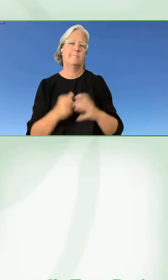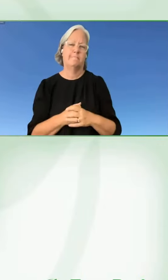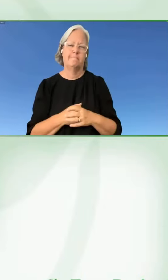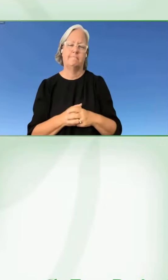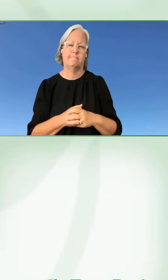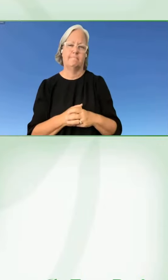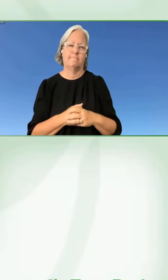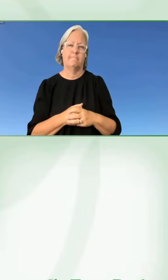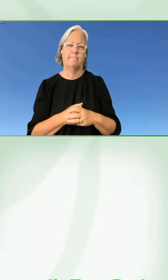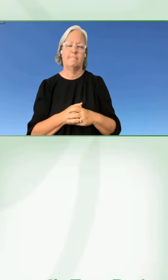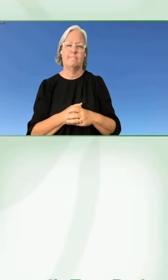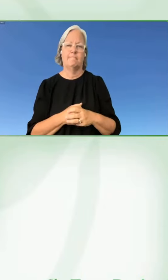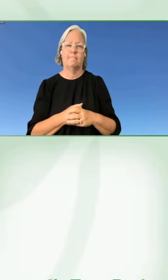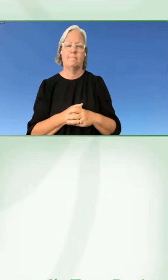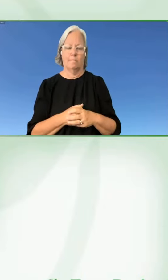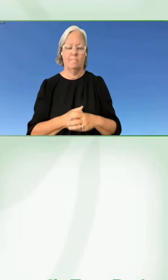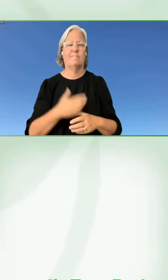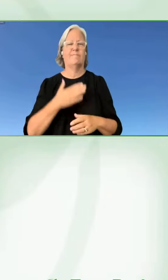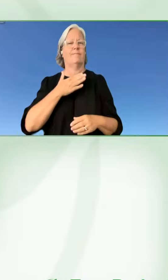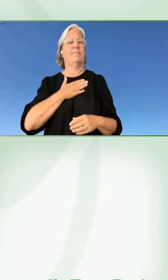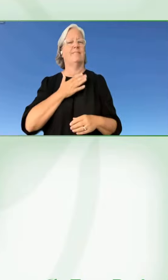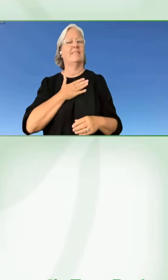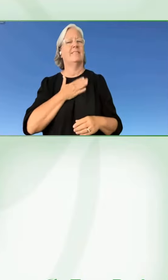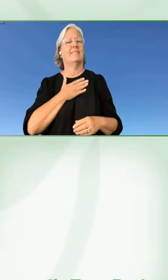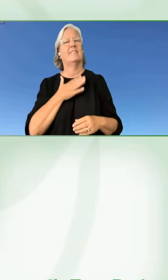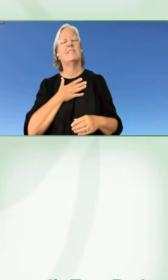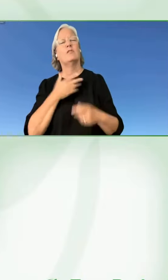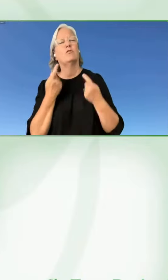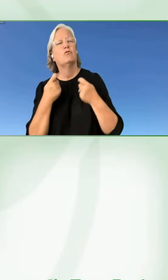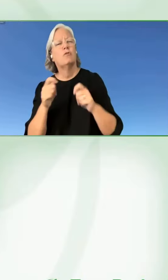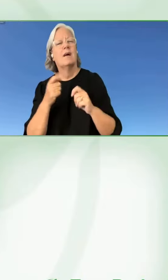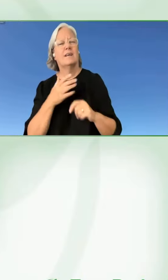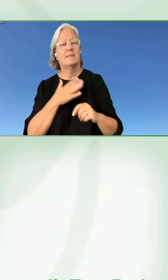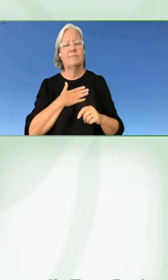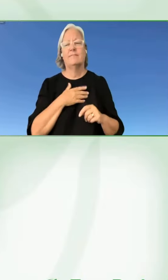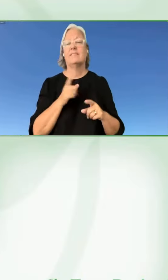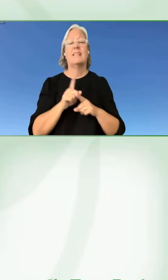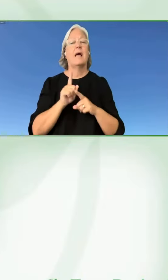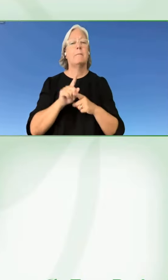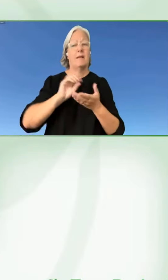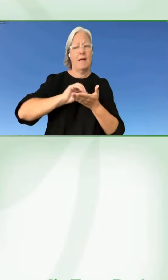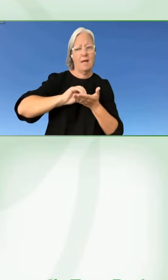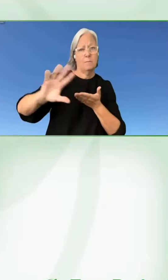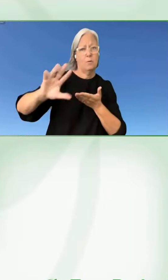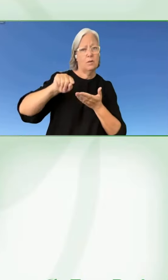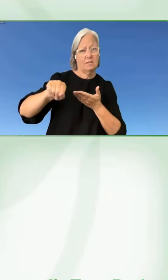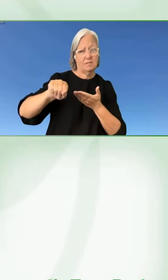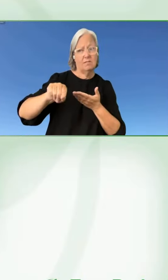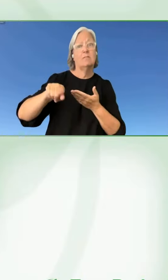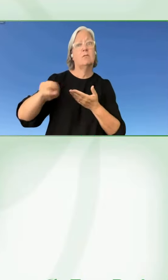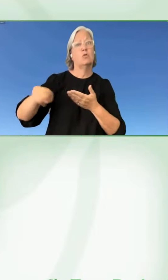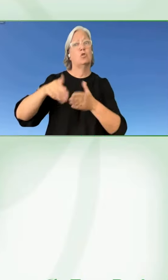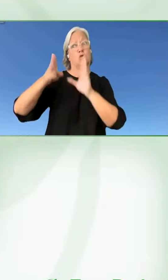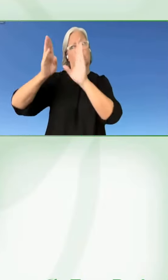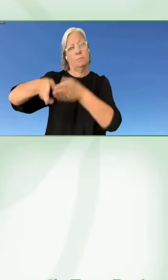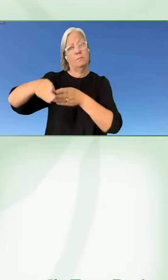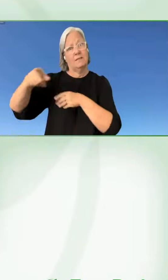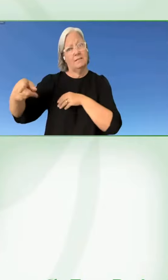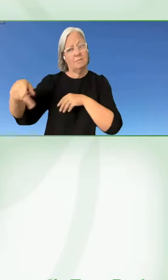They are just an extension of videos, they are frames. Each one of these frames can be captured and then our Invicta APIs work on these phones and generate highly accurate audio descriptions for these frames which are then stitched together